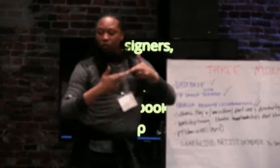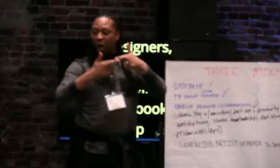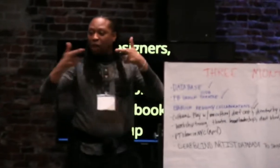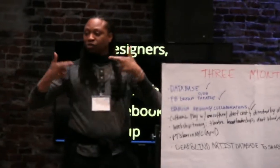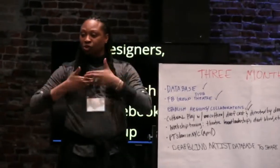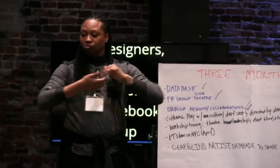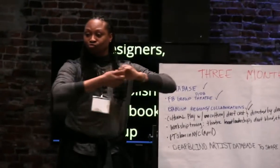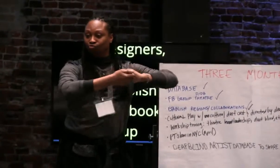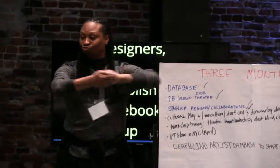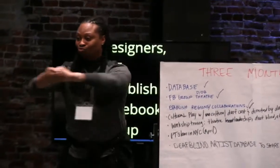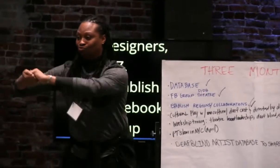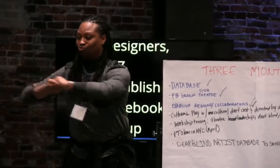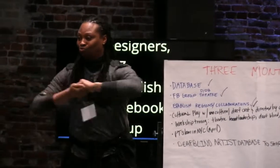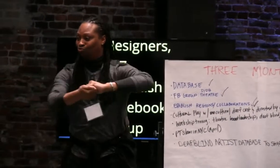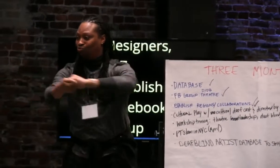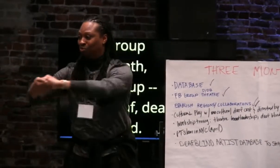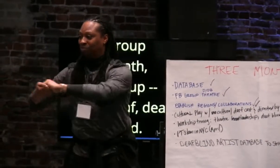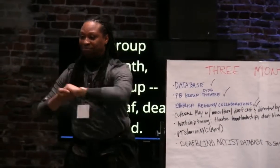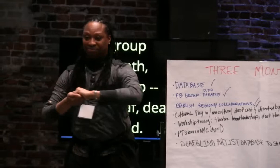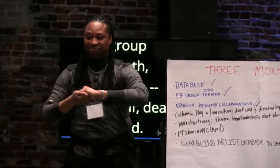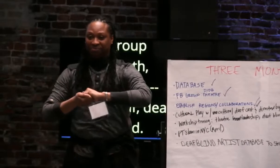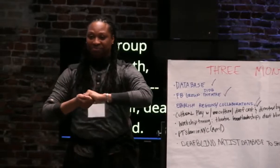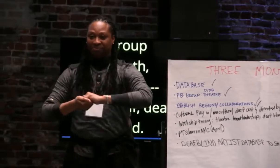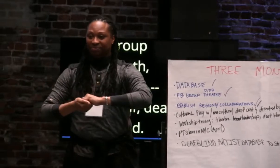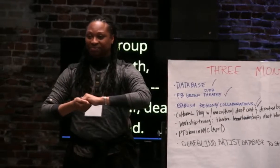Establish a regional collaboration.